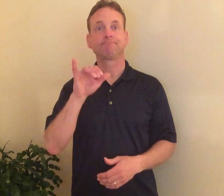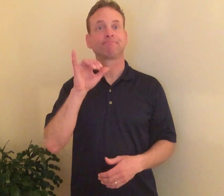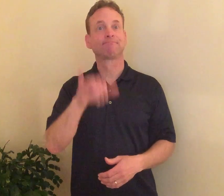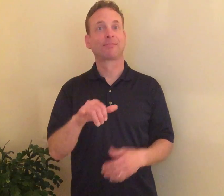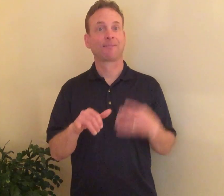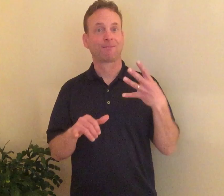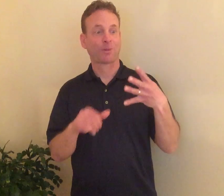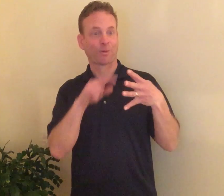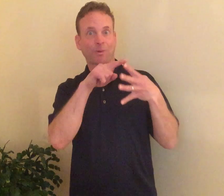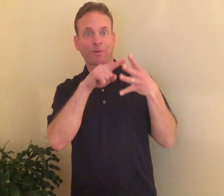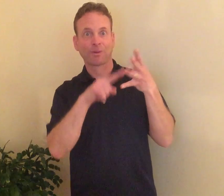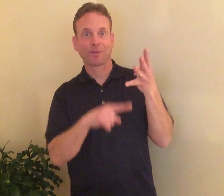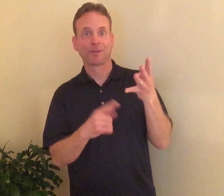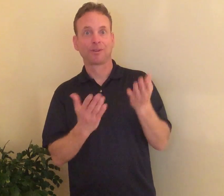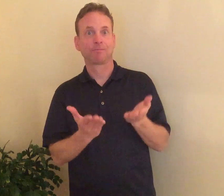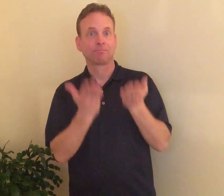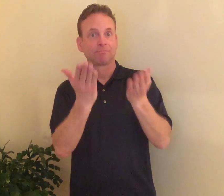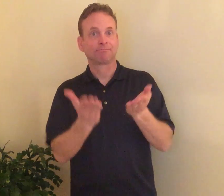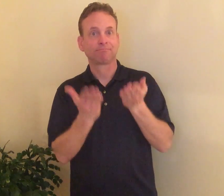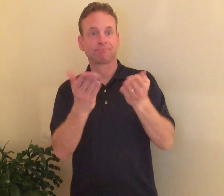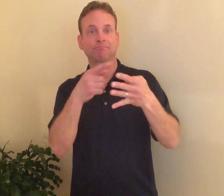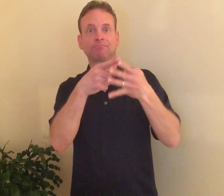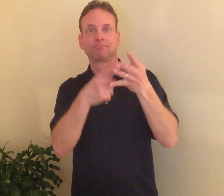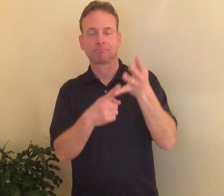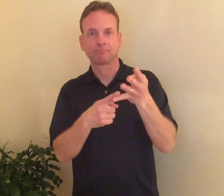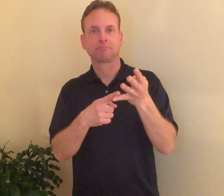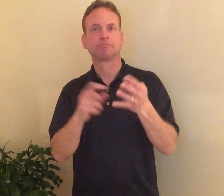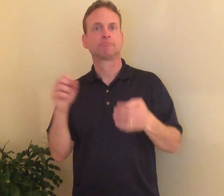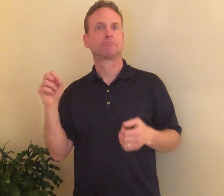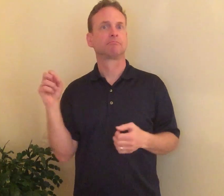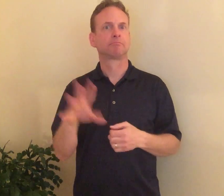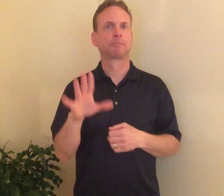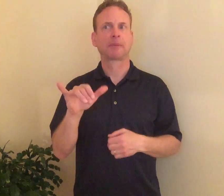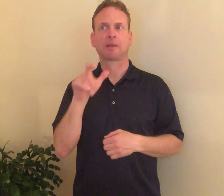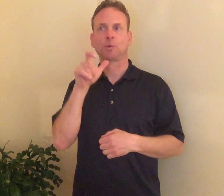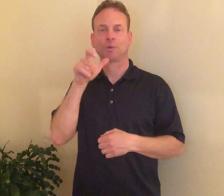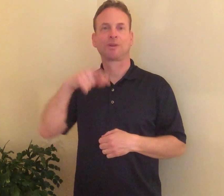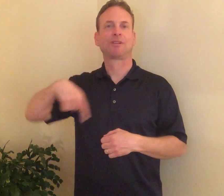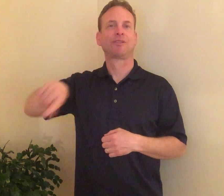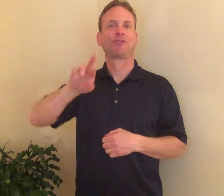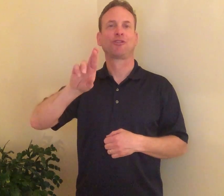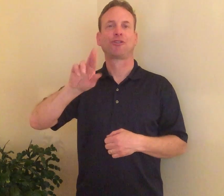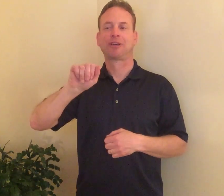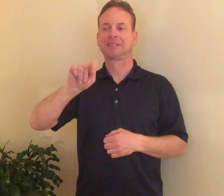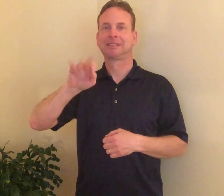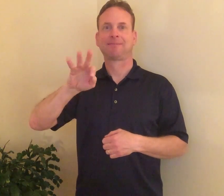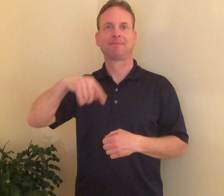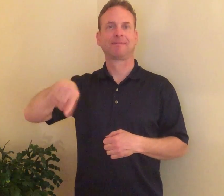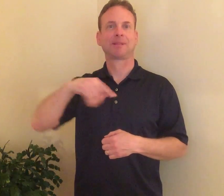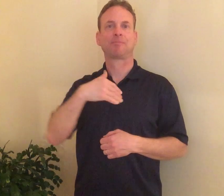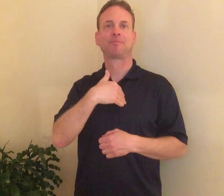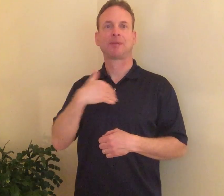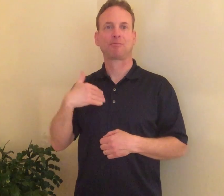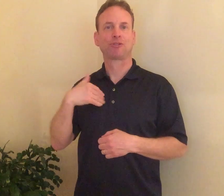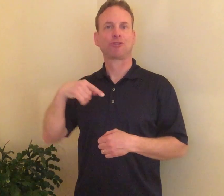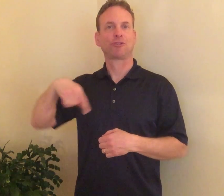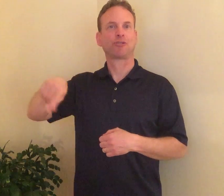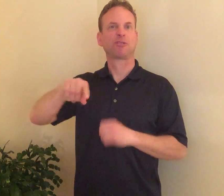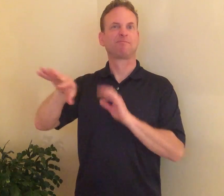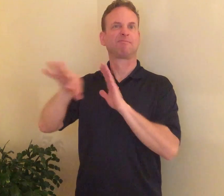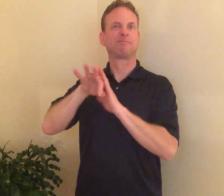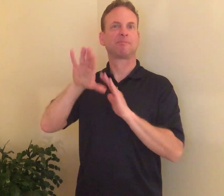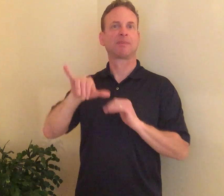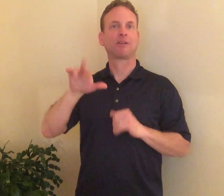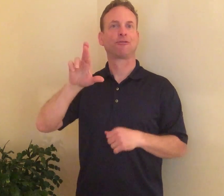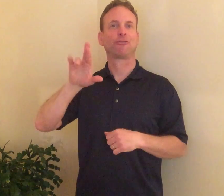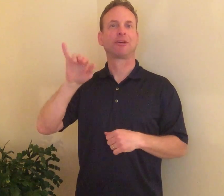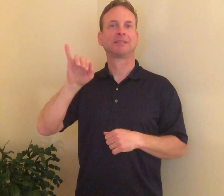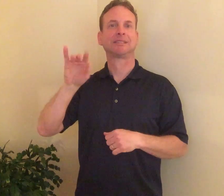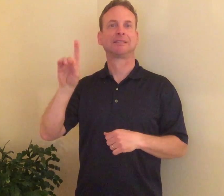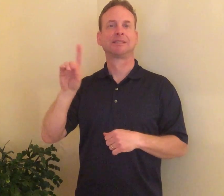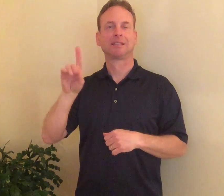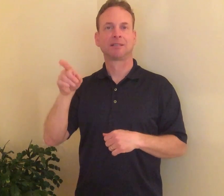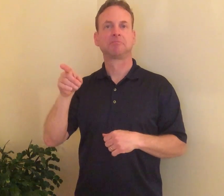So, those are the four recommendations of the RATF committee that was appointed by RID.